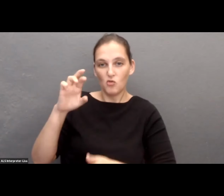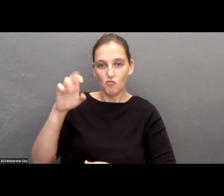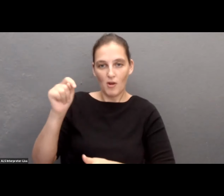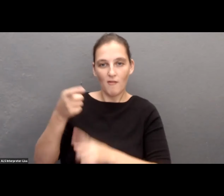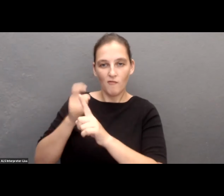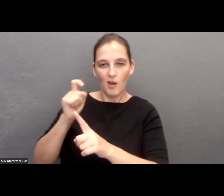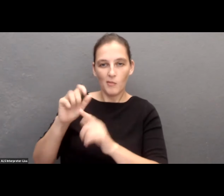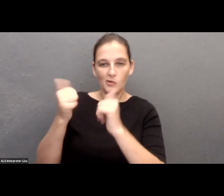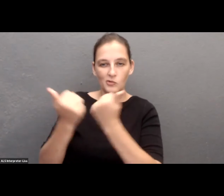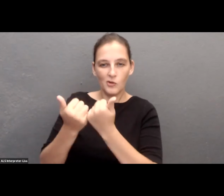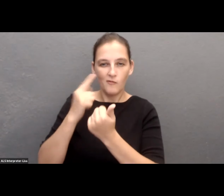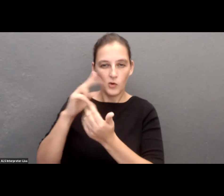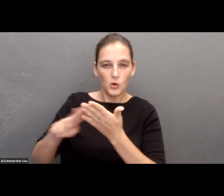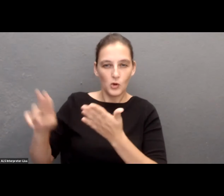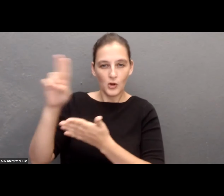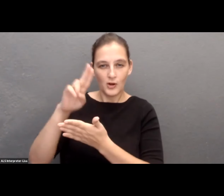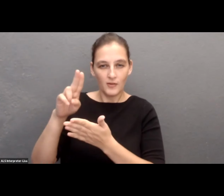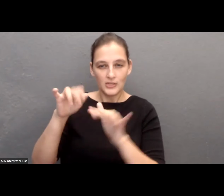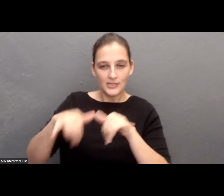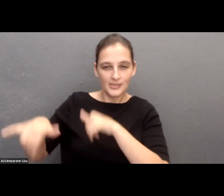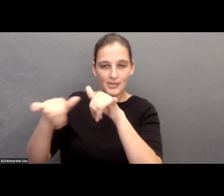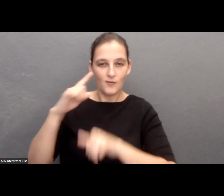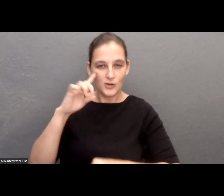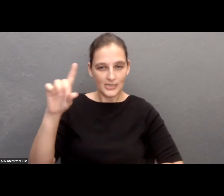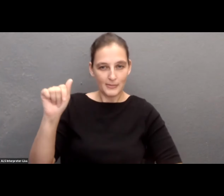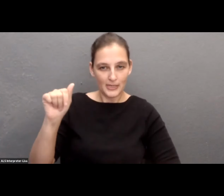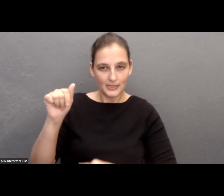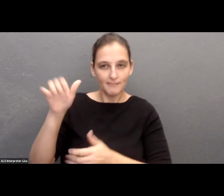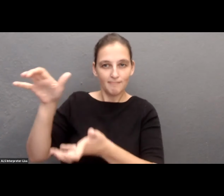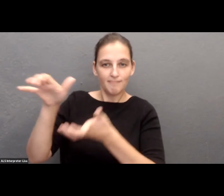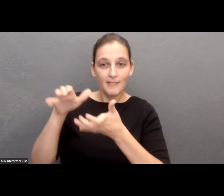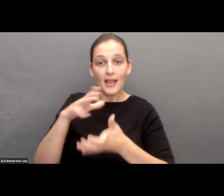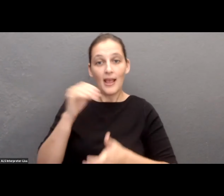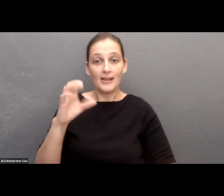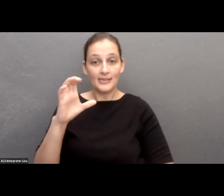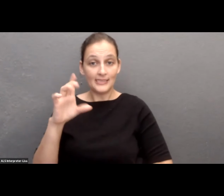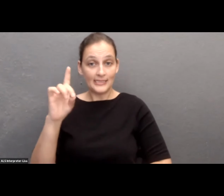University Centers on Disabilities and the Centers for Disease Control and Prevention